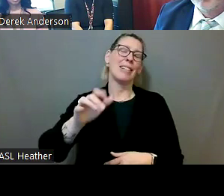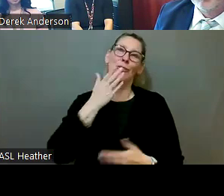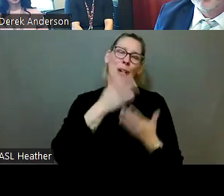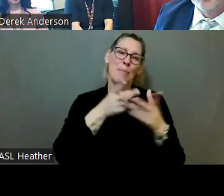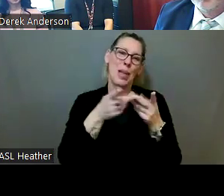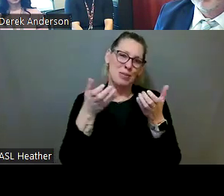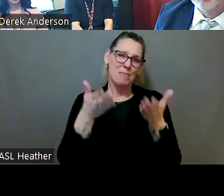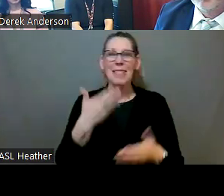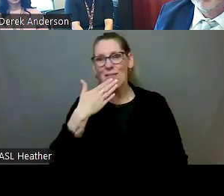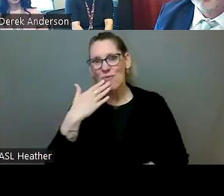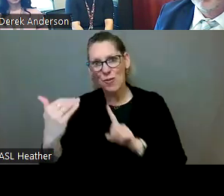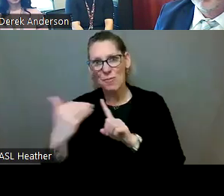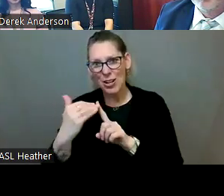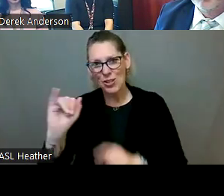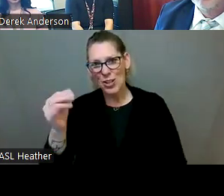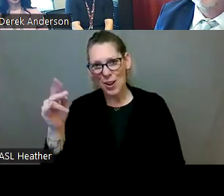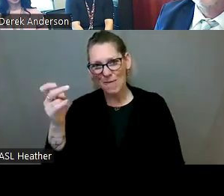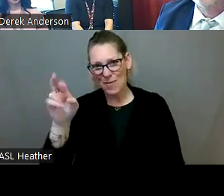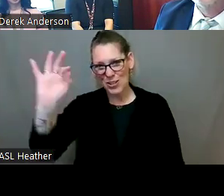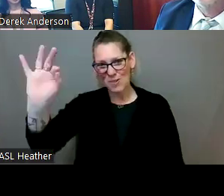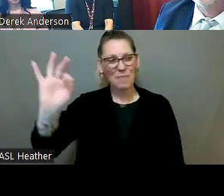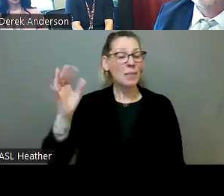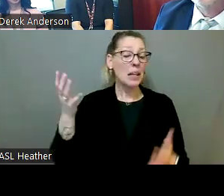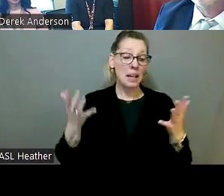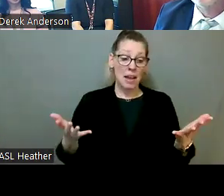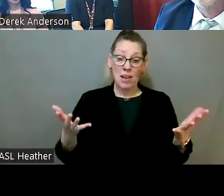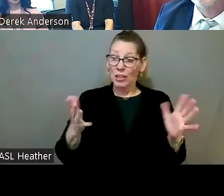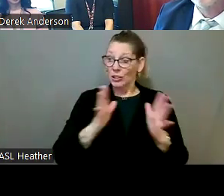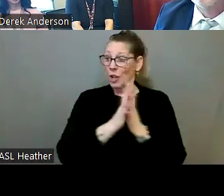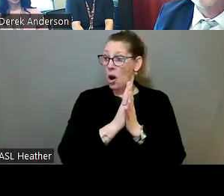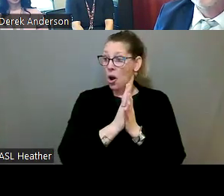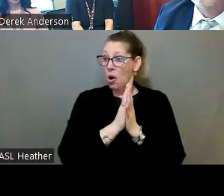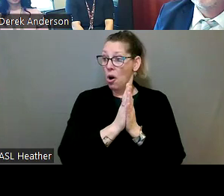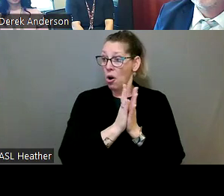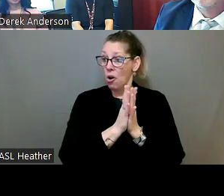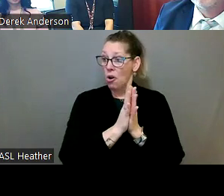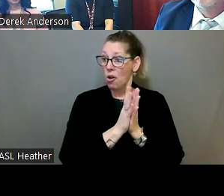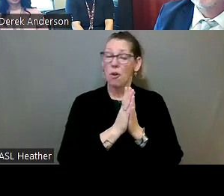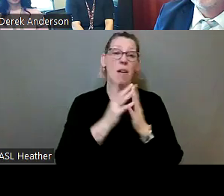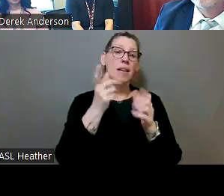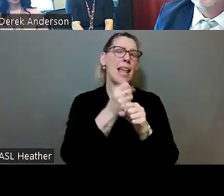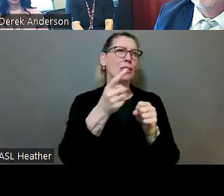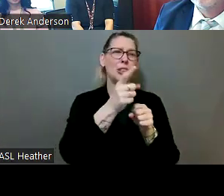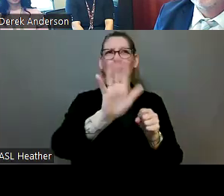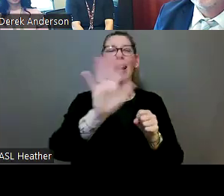reminder Jenifer um yeah so so next year well not next year but next school year